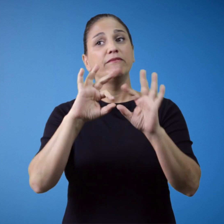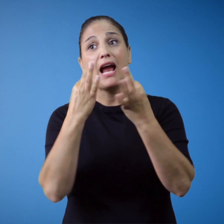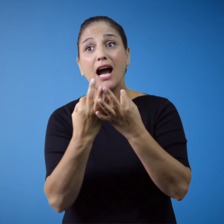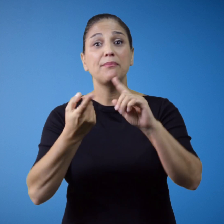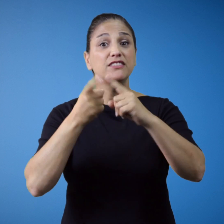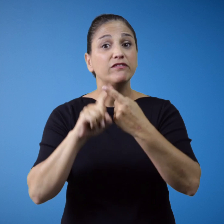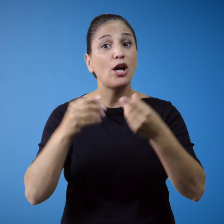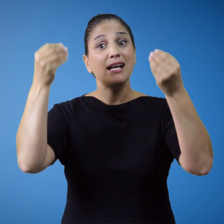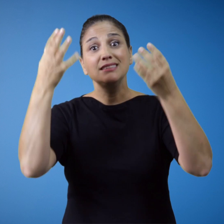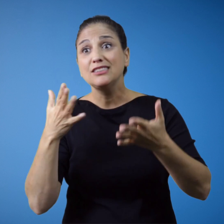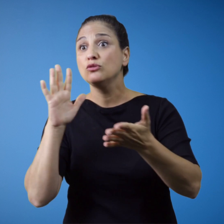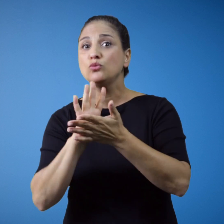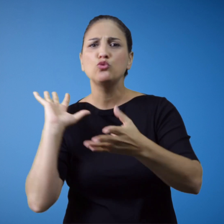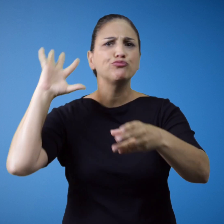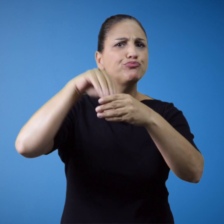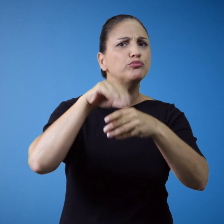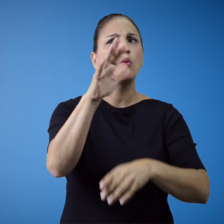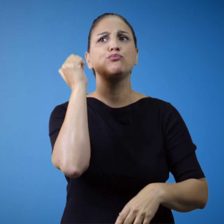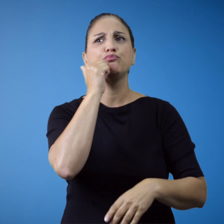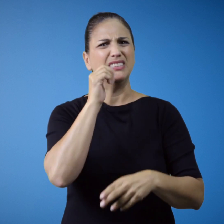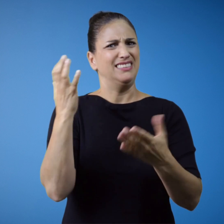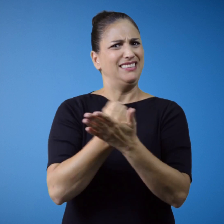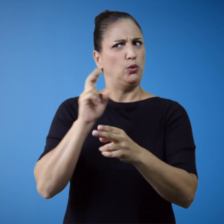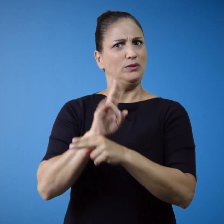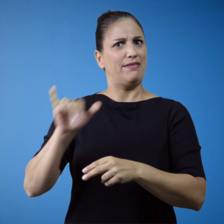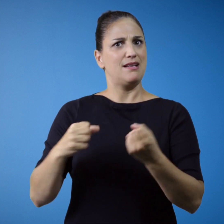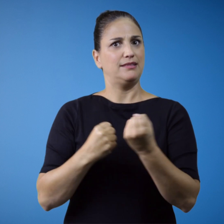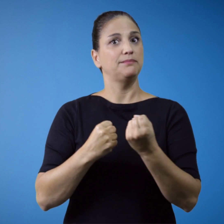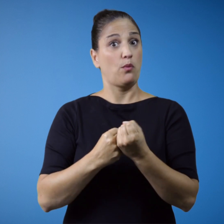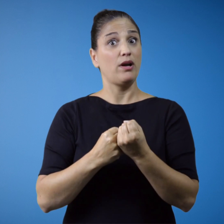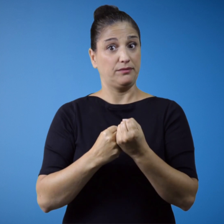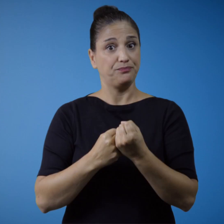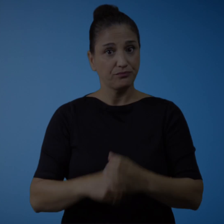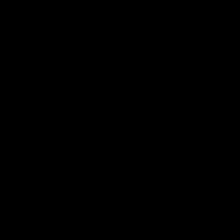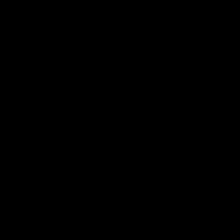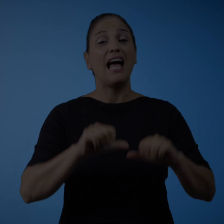such as receiving help from family, friends, teachers, and school. They're a part of your day-to-day supports.